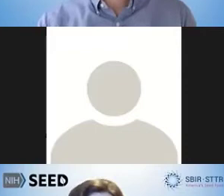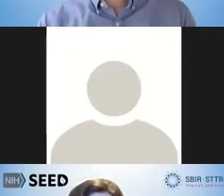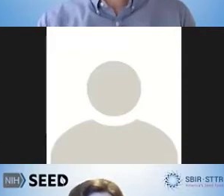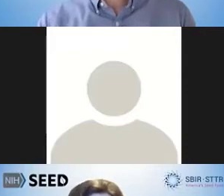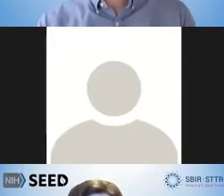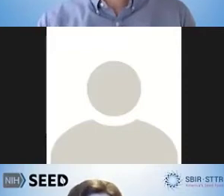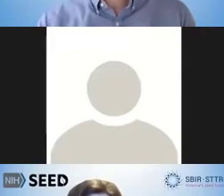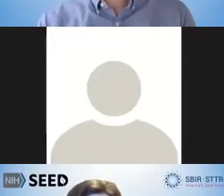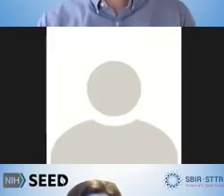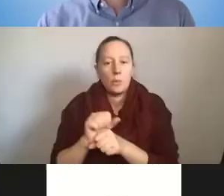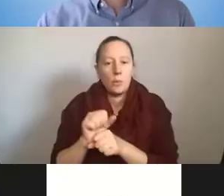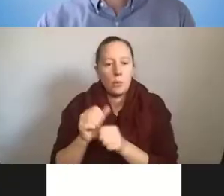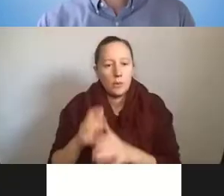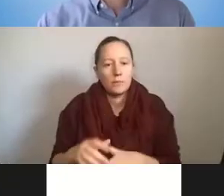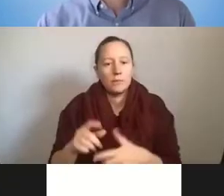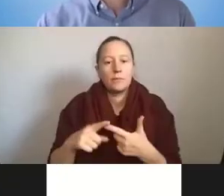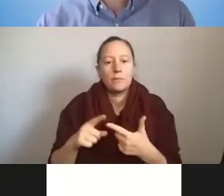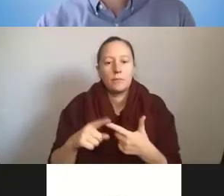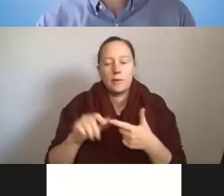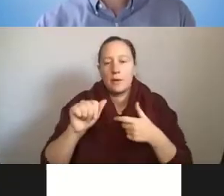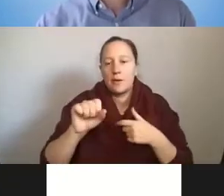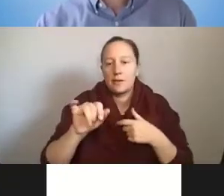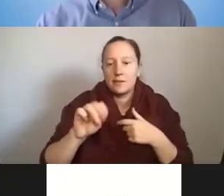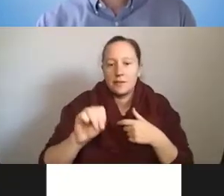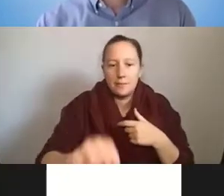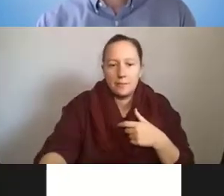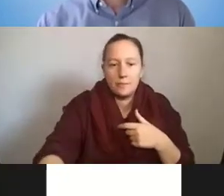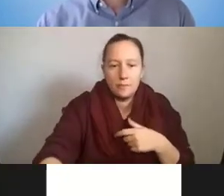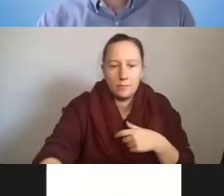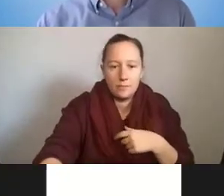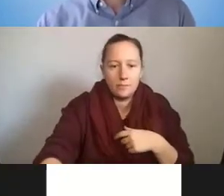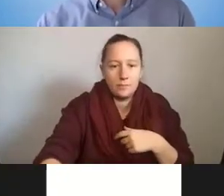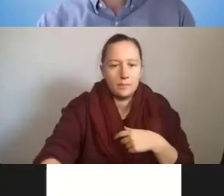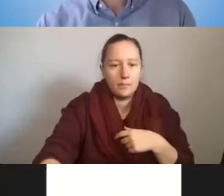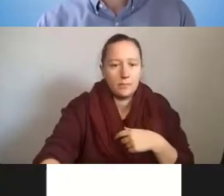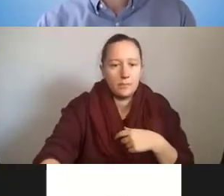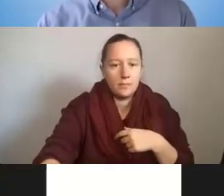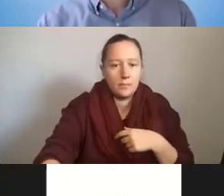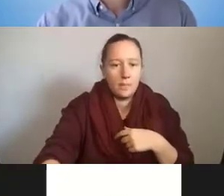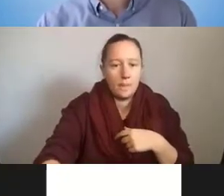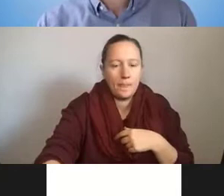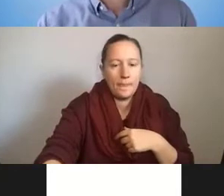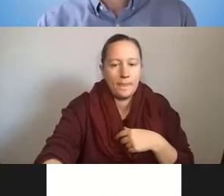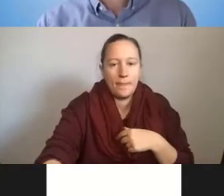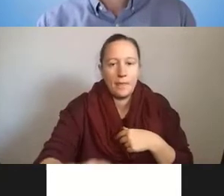First, you'll hear from Ashim Subedee, who is SEED's Academic Innovation team lead,